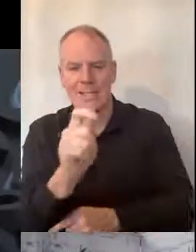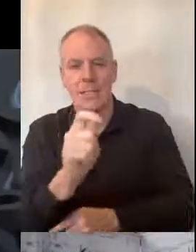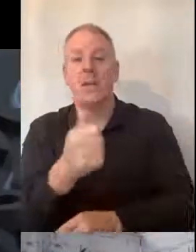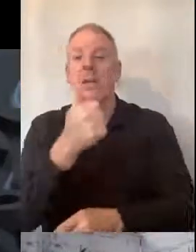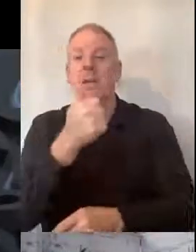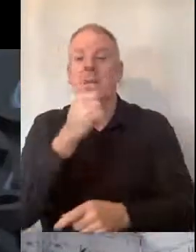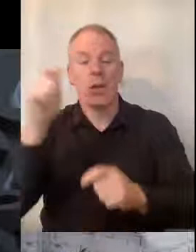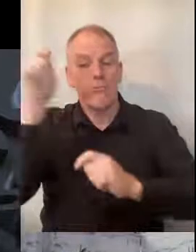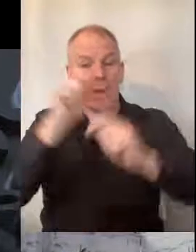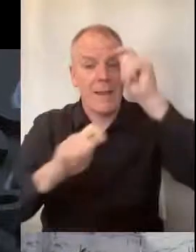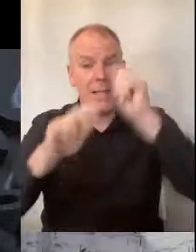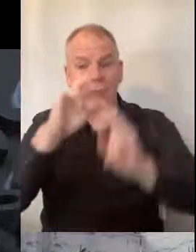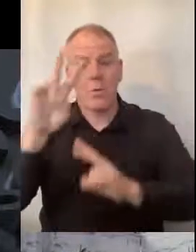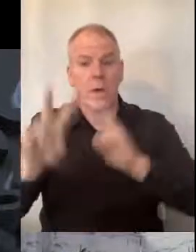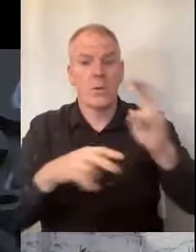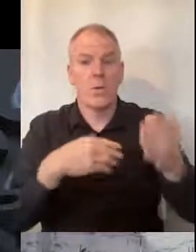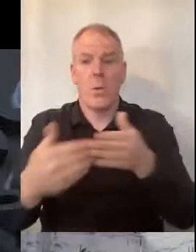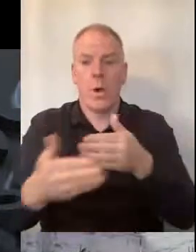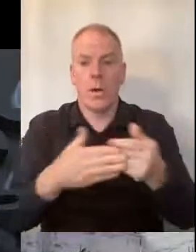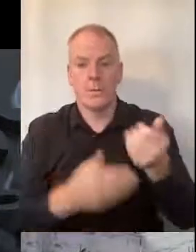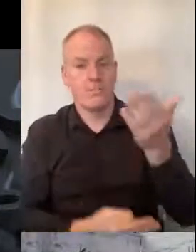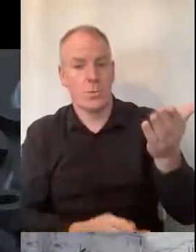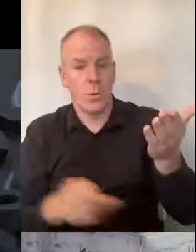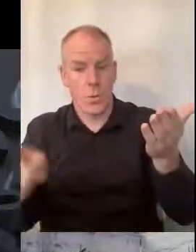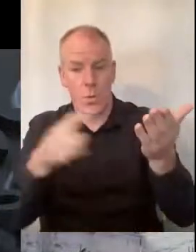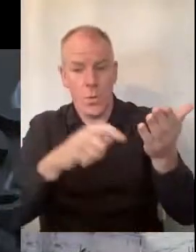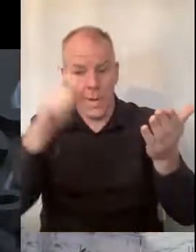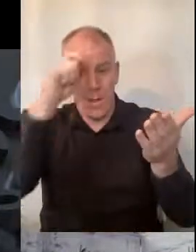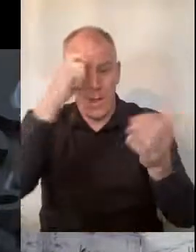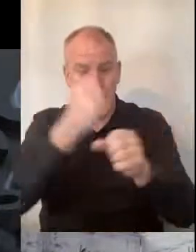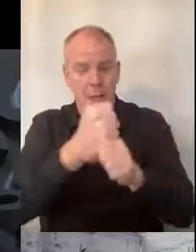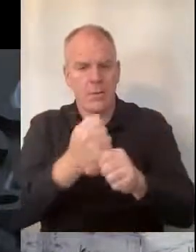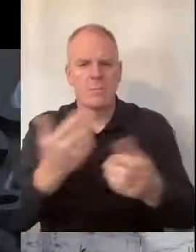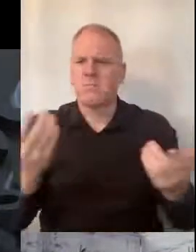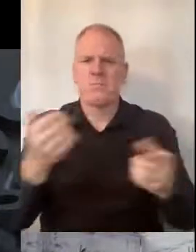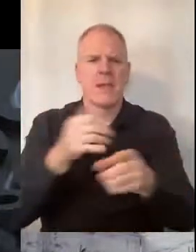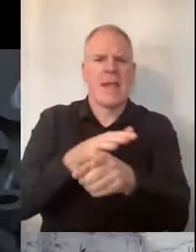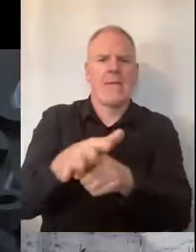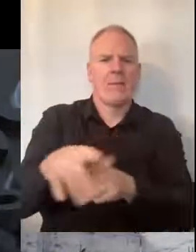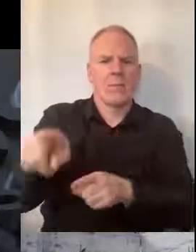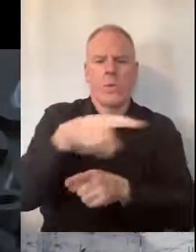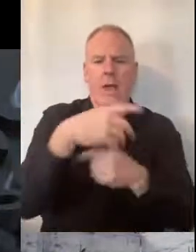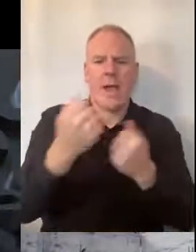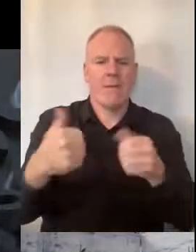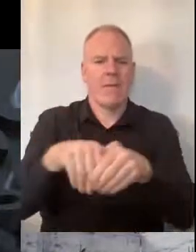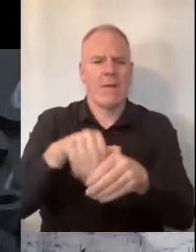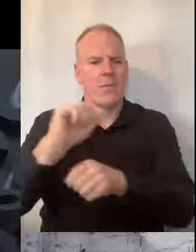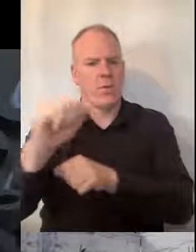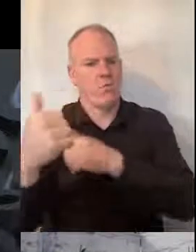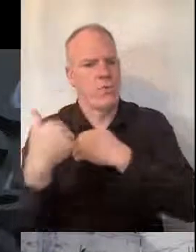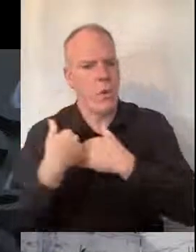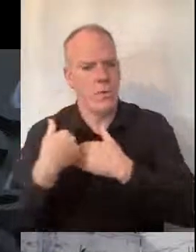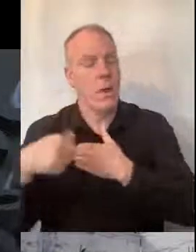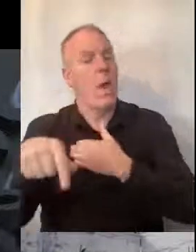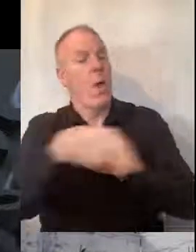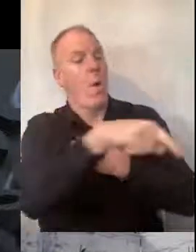this is just for you to think about like what influence do you have in your role? We're all coming from various just